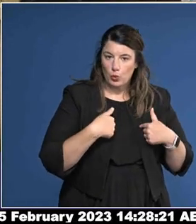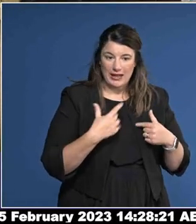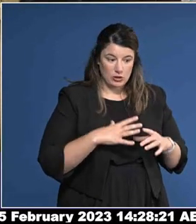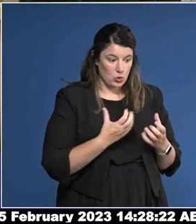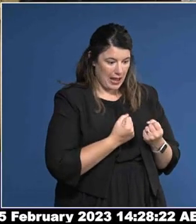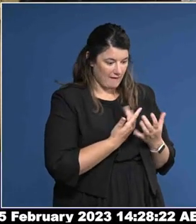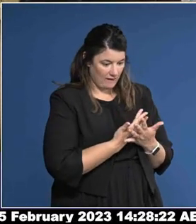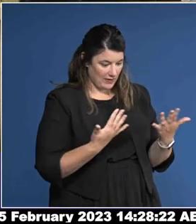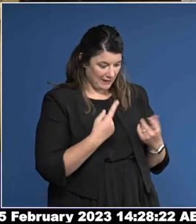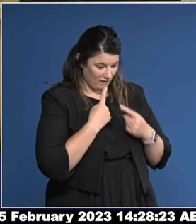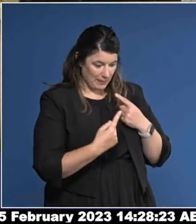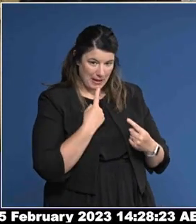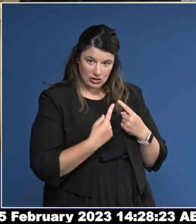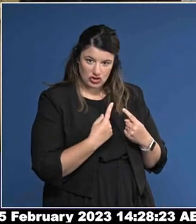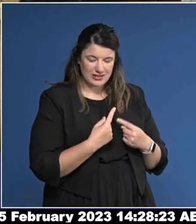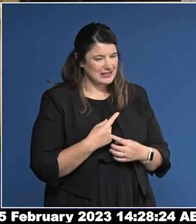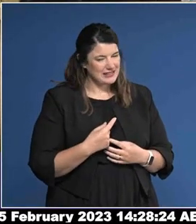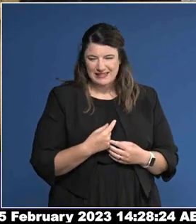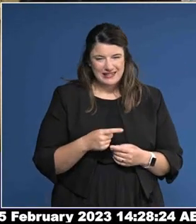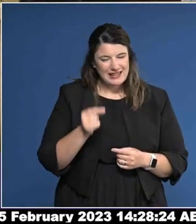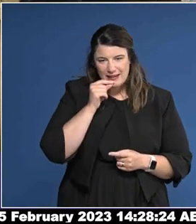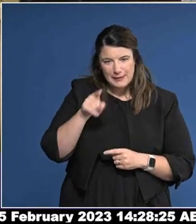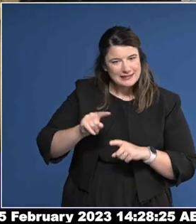That's a different approach, isn't it, from what traditionally is a